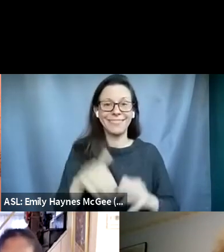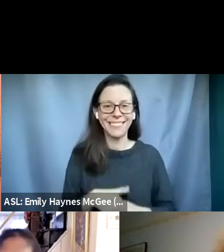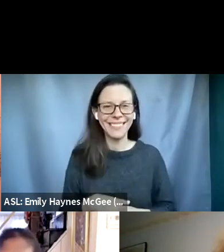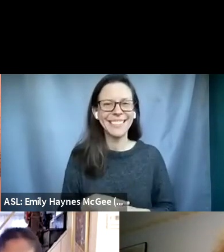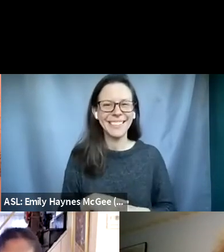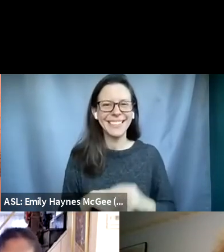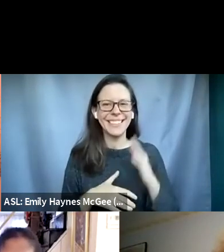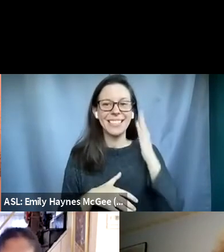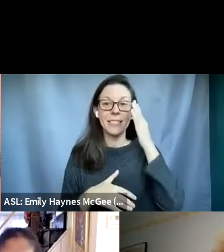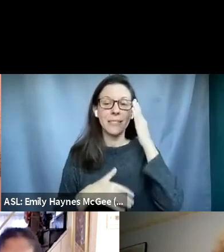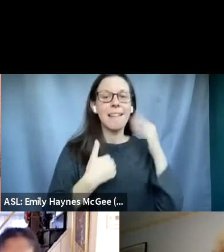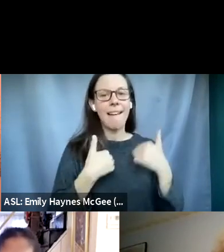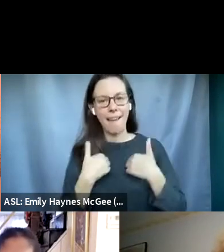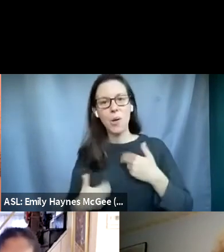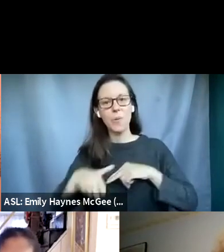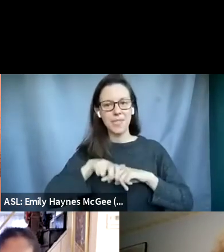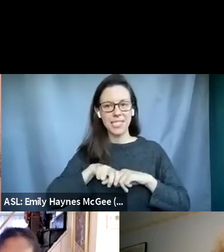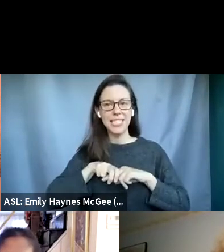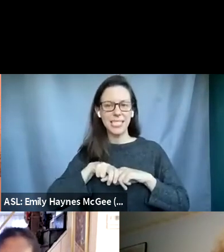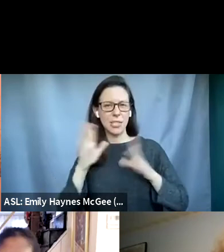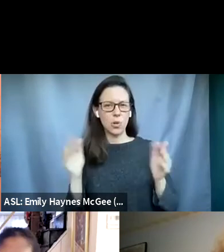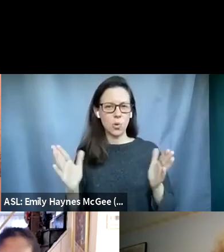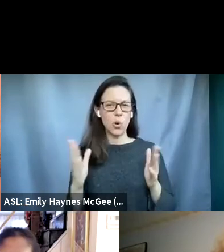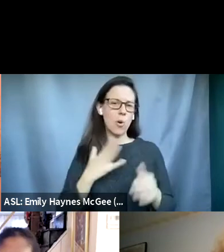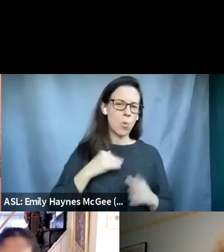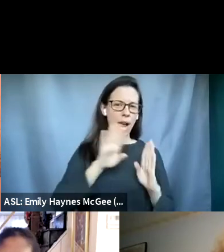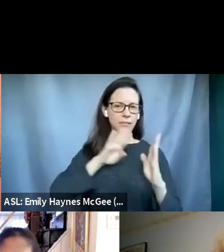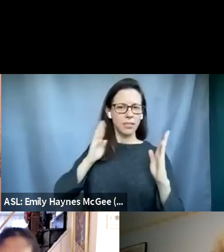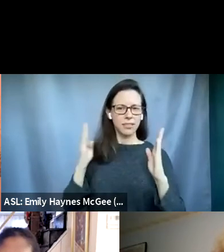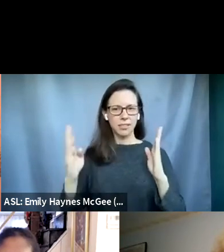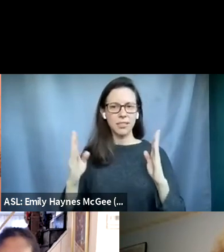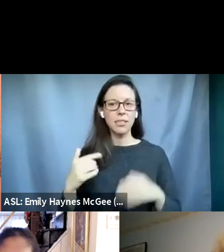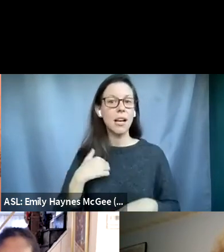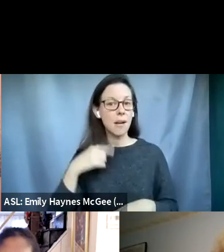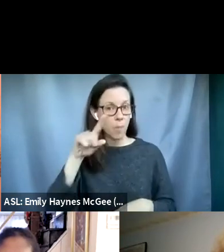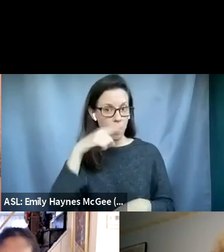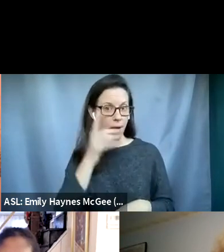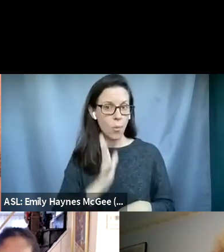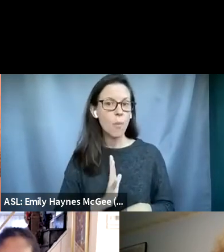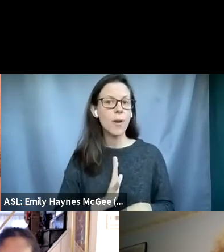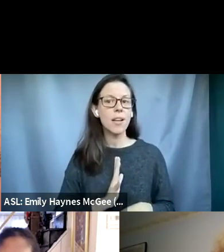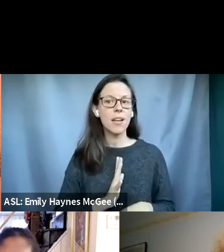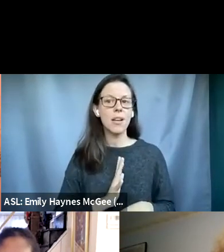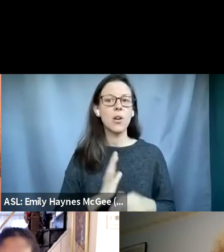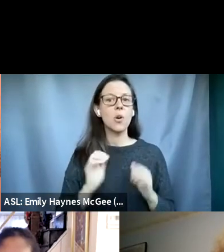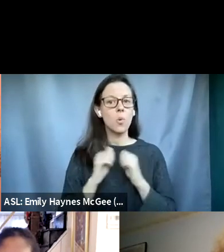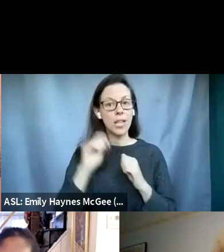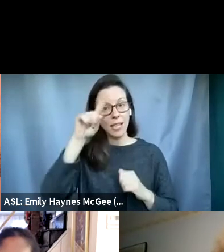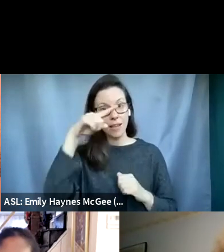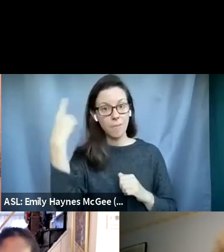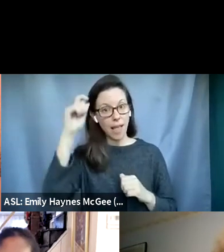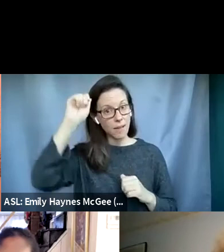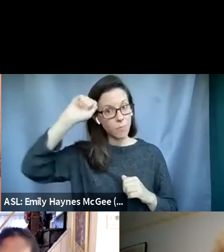And I myself am sitting in a whitish am room and I am a Black woman with black beret on.